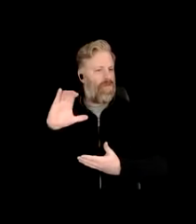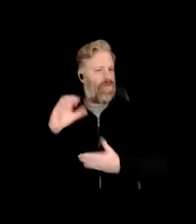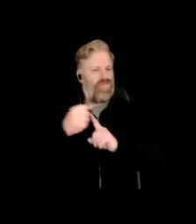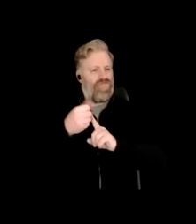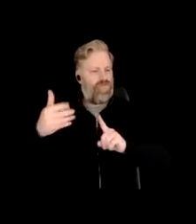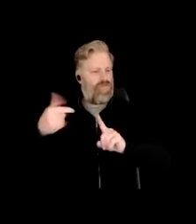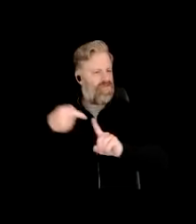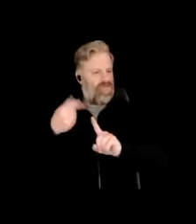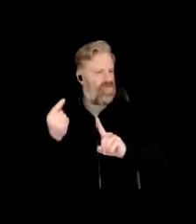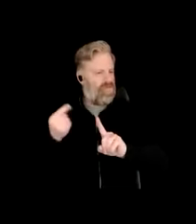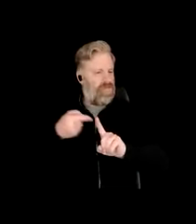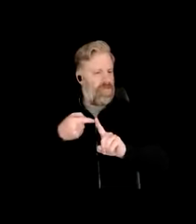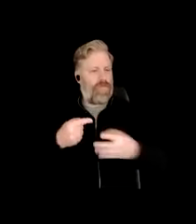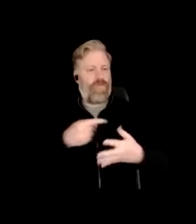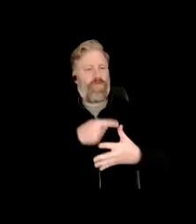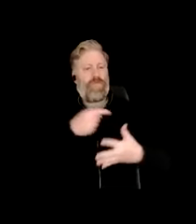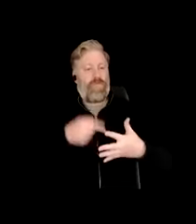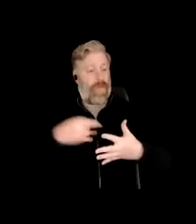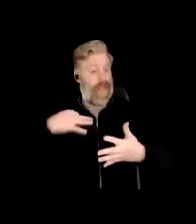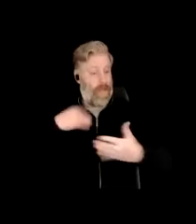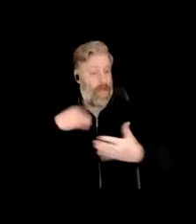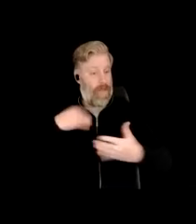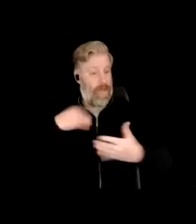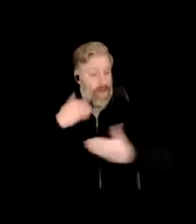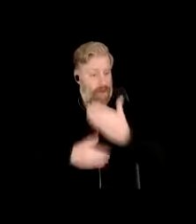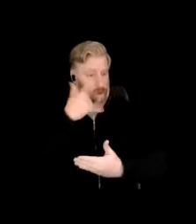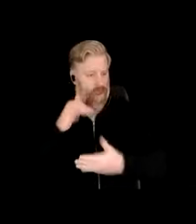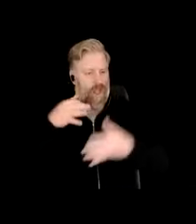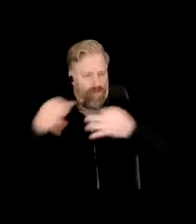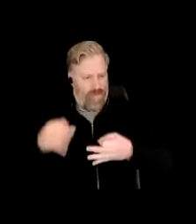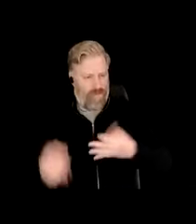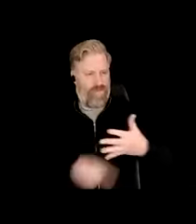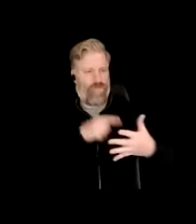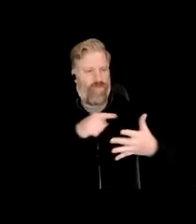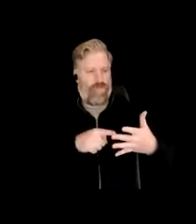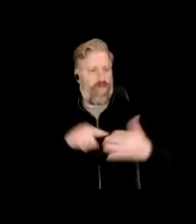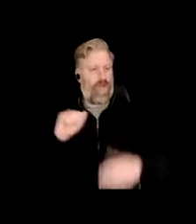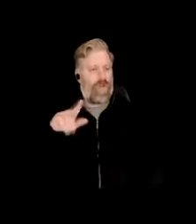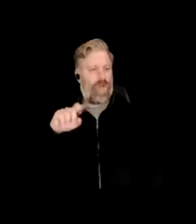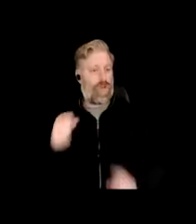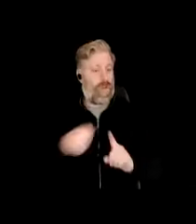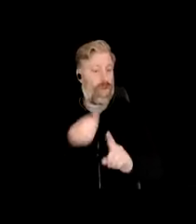discussing the application process, then an overview of the Arts Impact for Groups program,